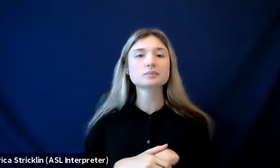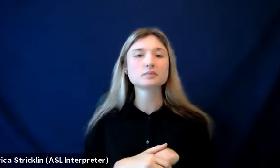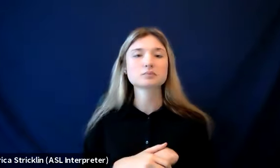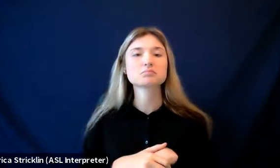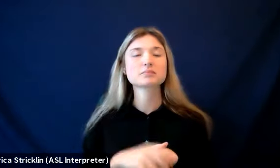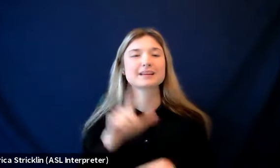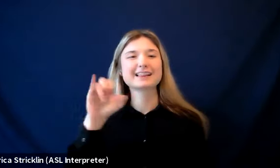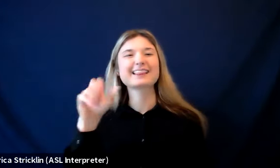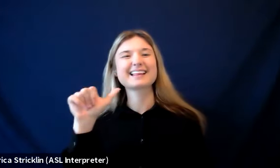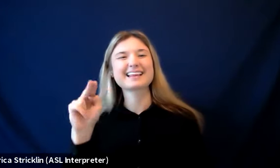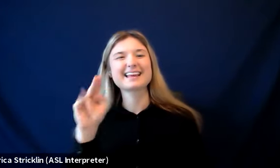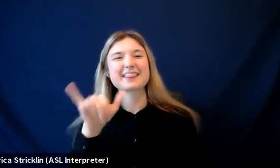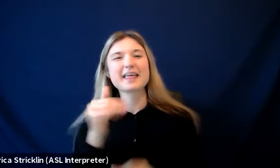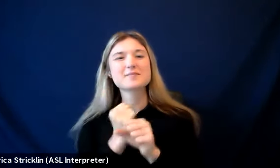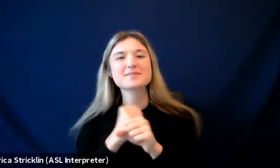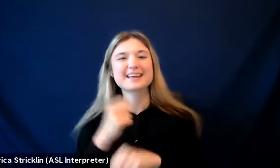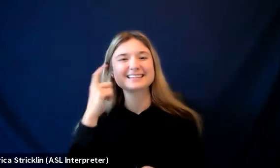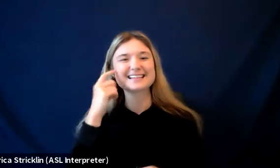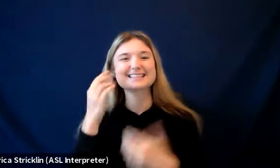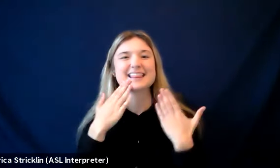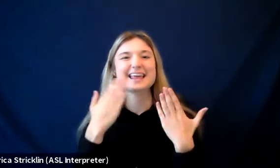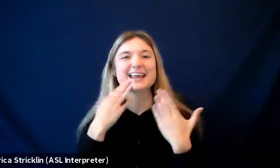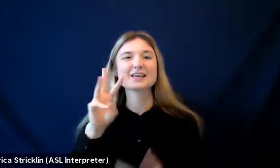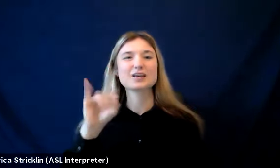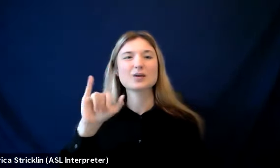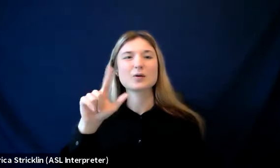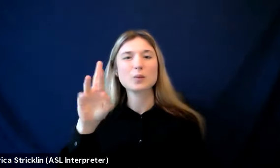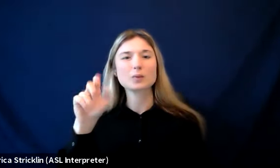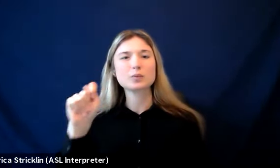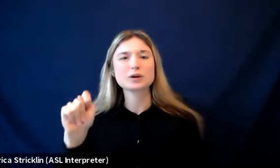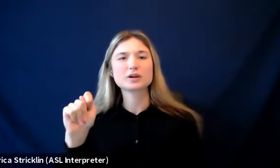and make sense. Thank you. Stuart Do you have any input on that.